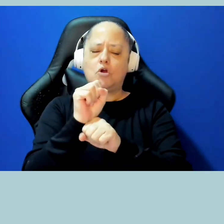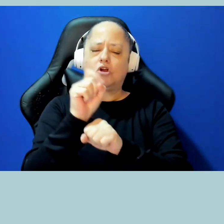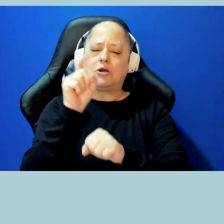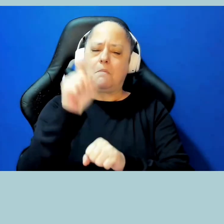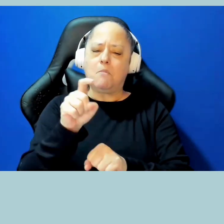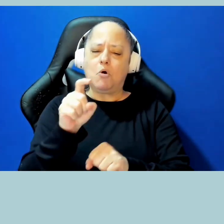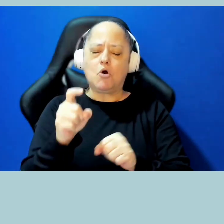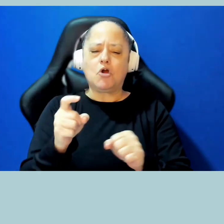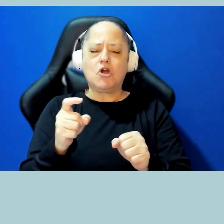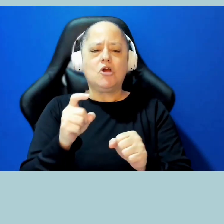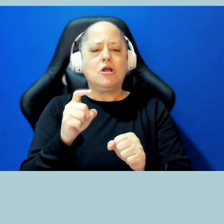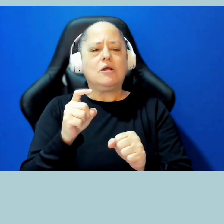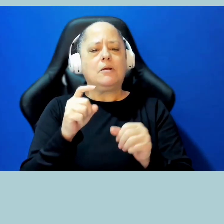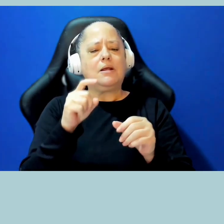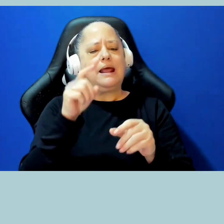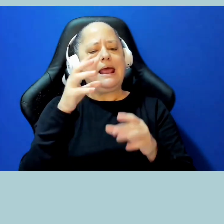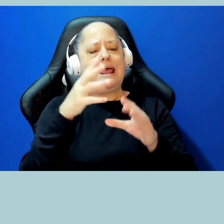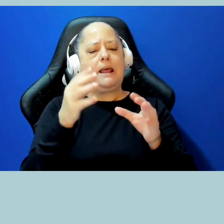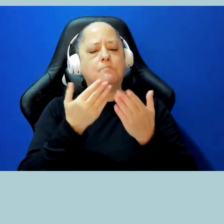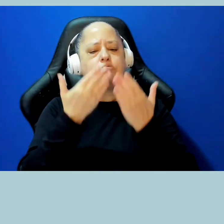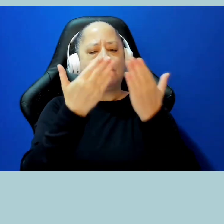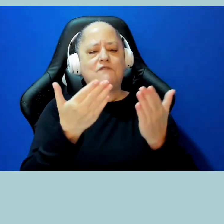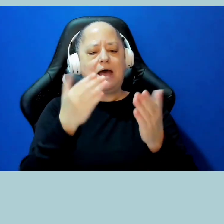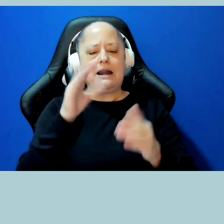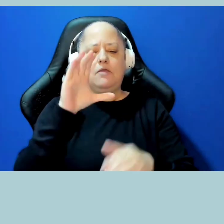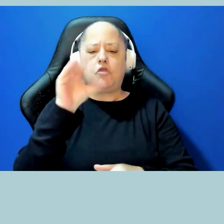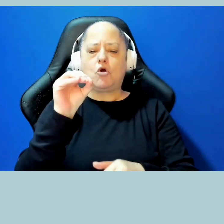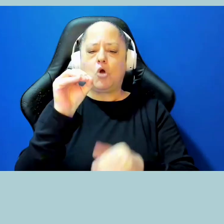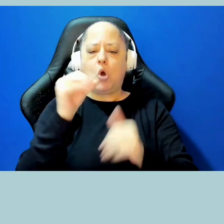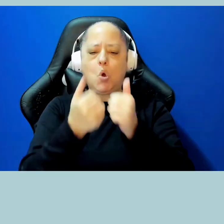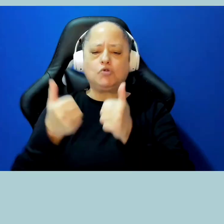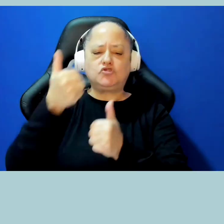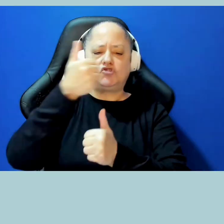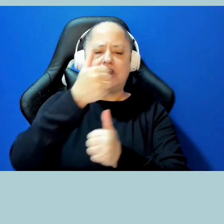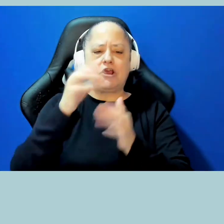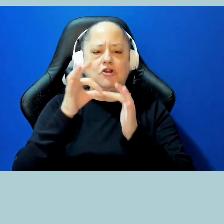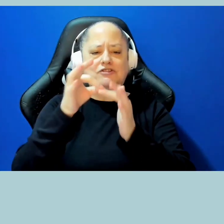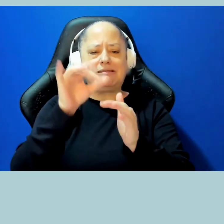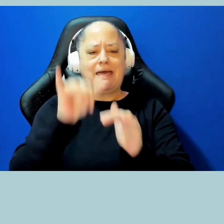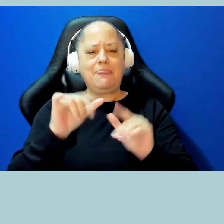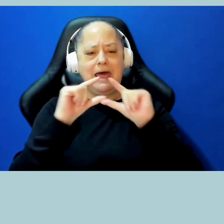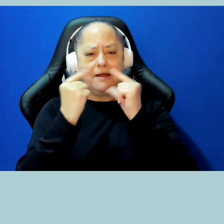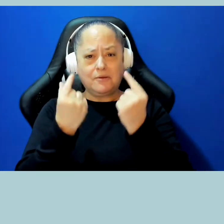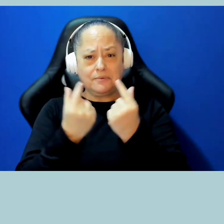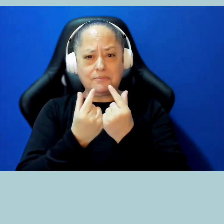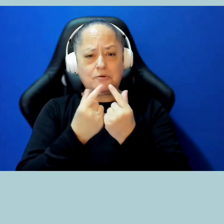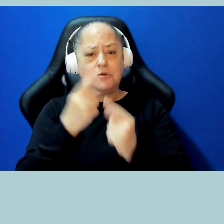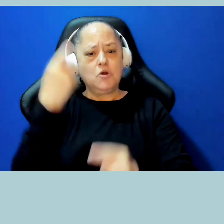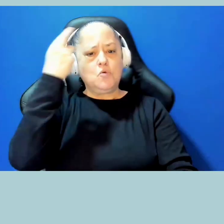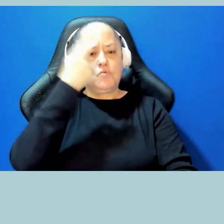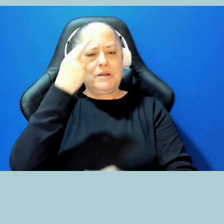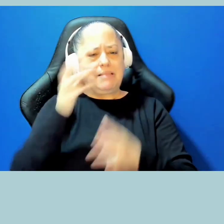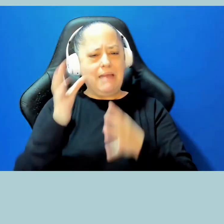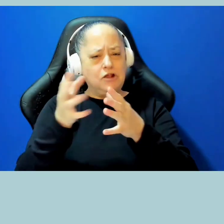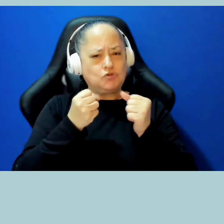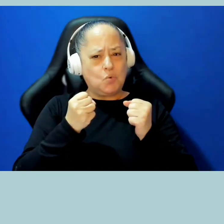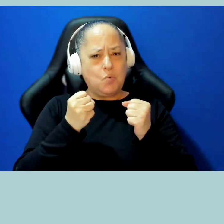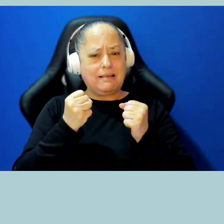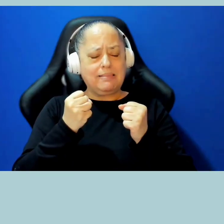provided the forum for it. The co-chairs who led that group realized pretty quickly on that the charge of